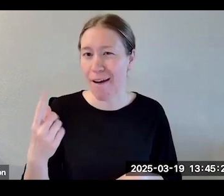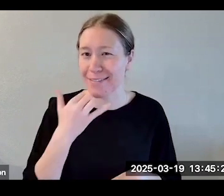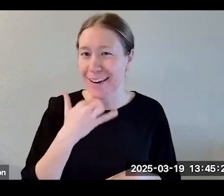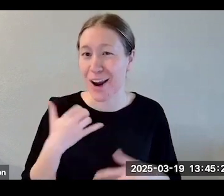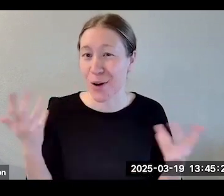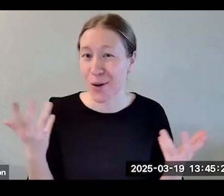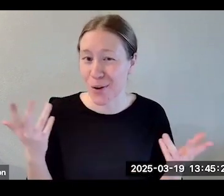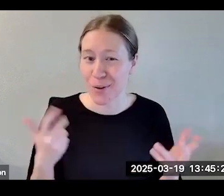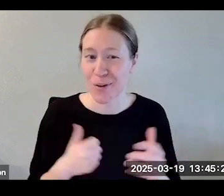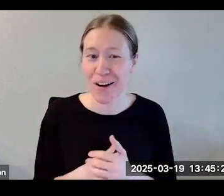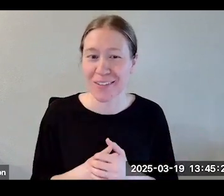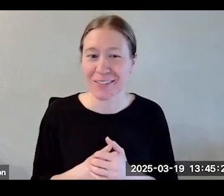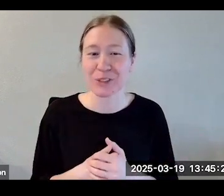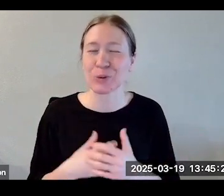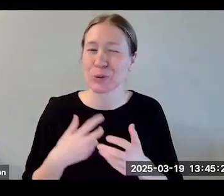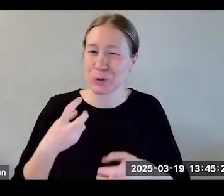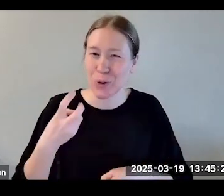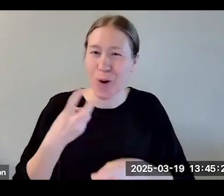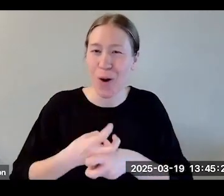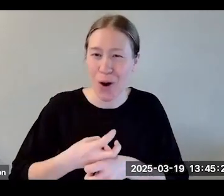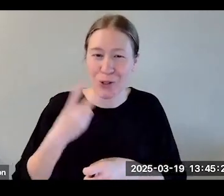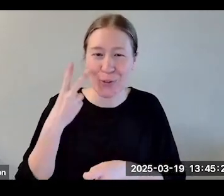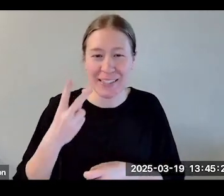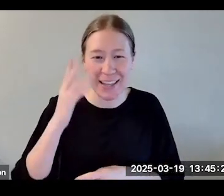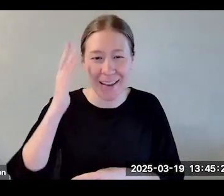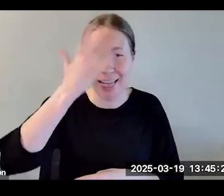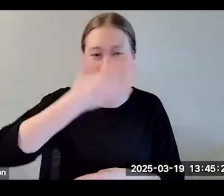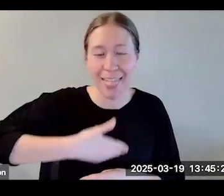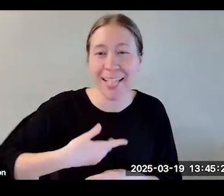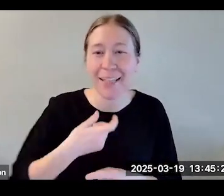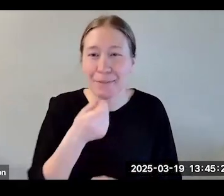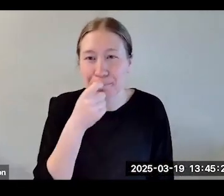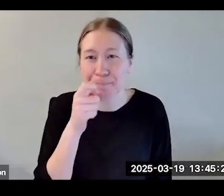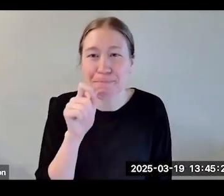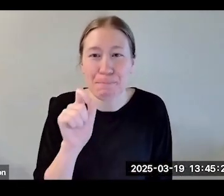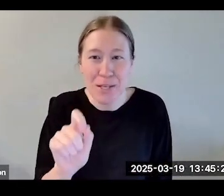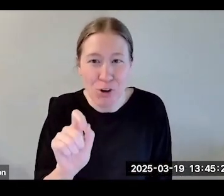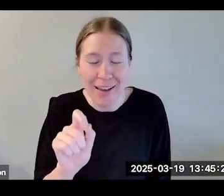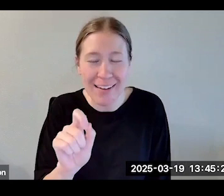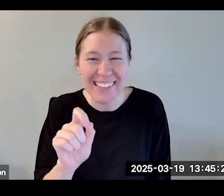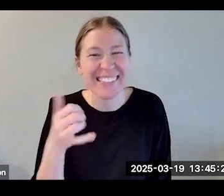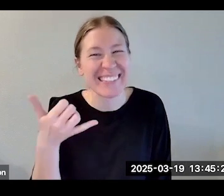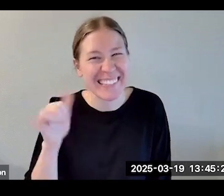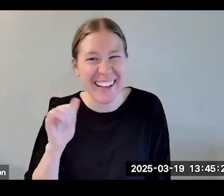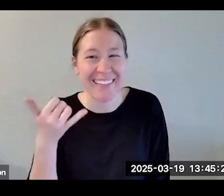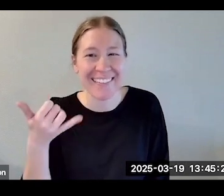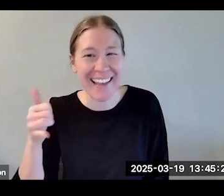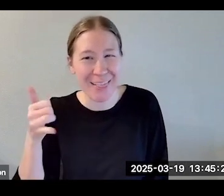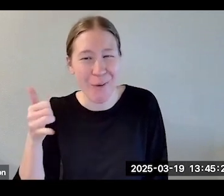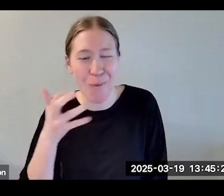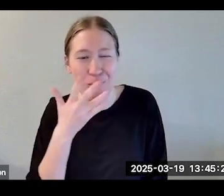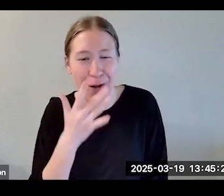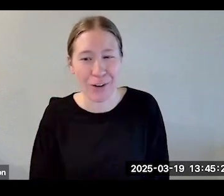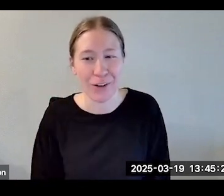kind of, obscure yellow/maize period at the end of this sentence. So the accessibility checker is telling me